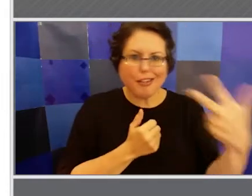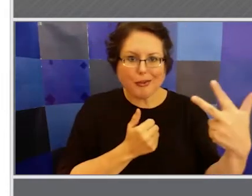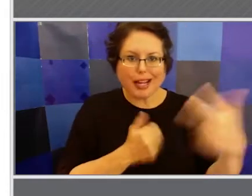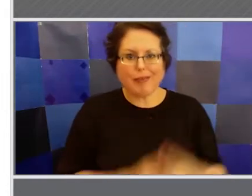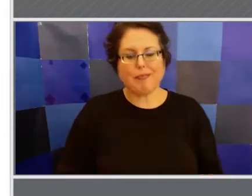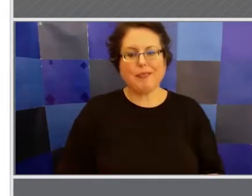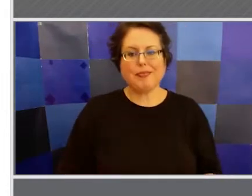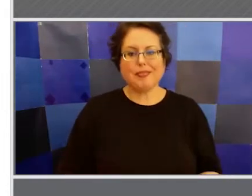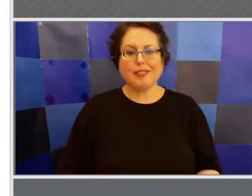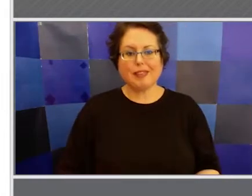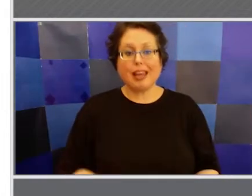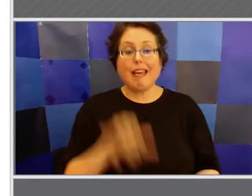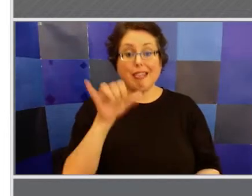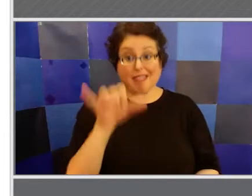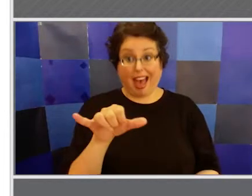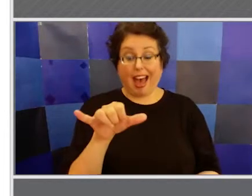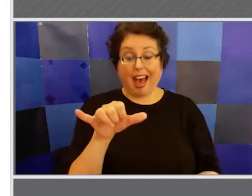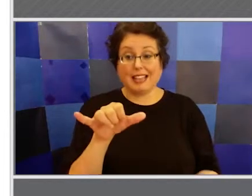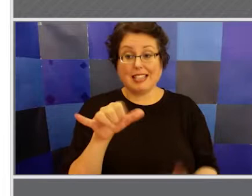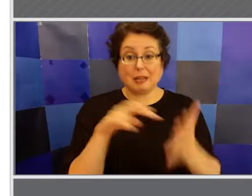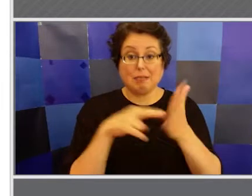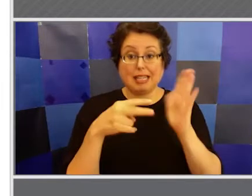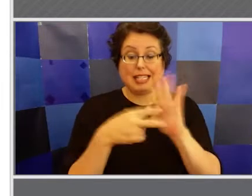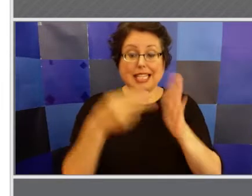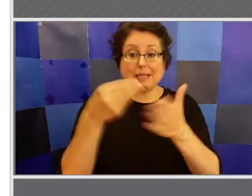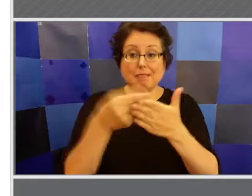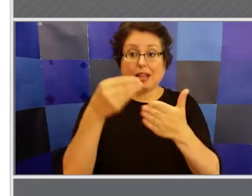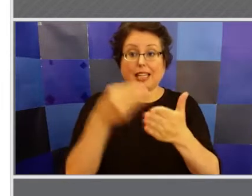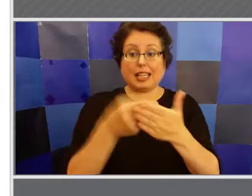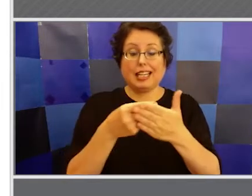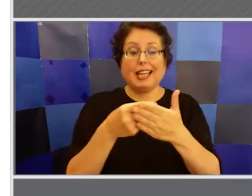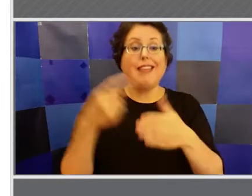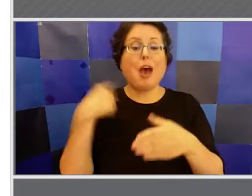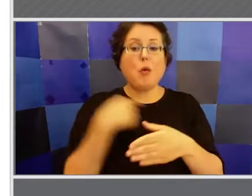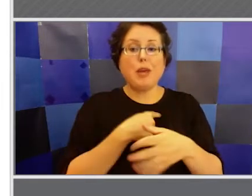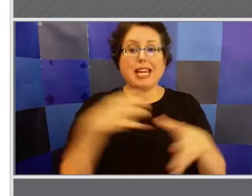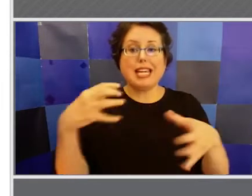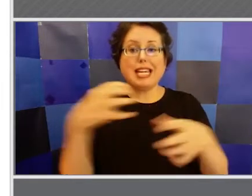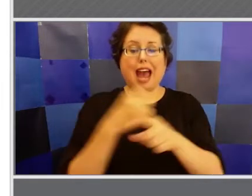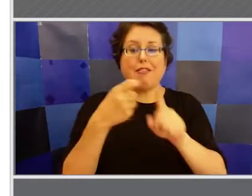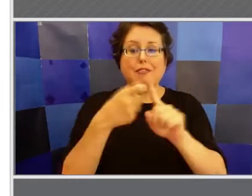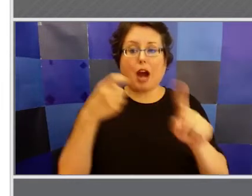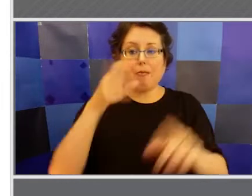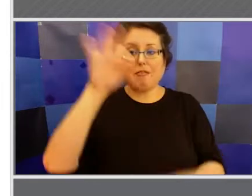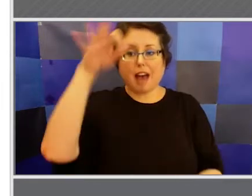So, that is largely money that the city receives from the Federal Highway Administration to